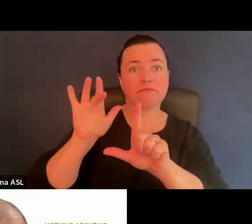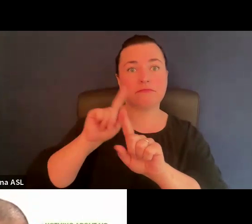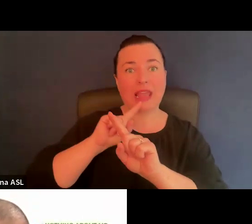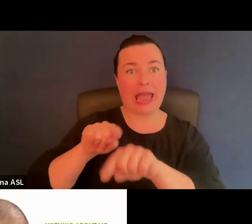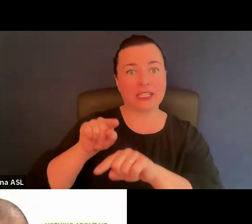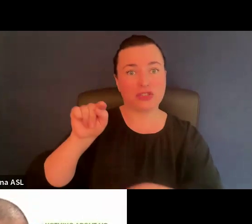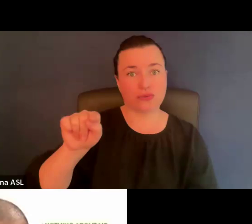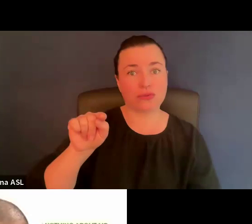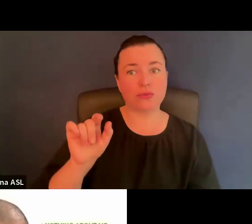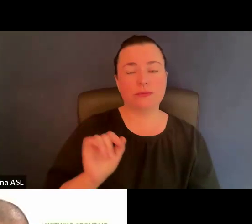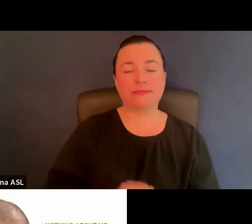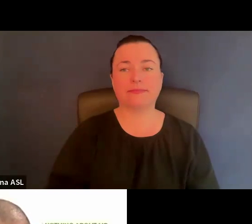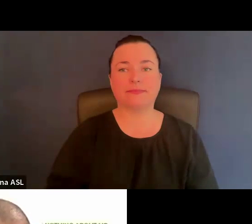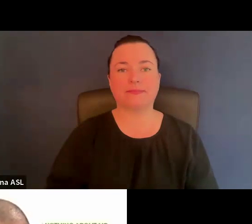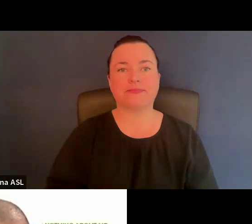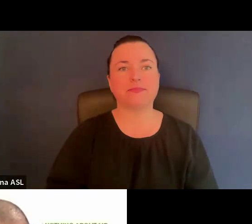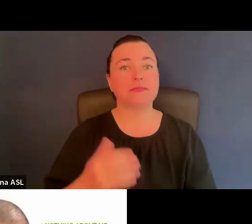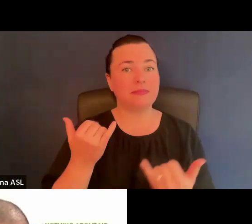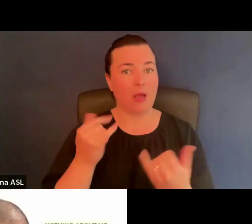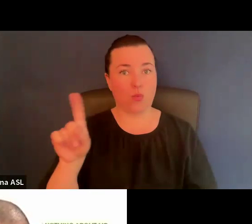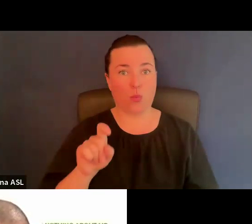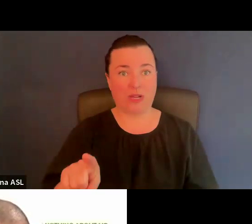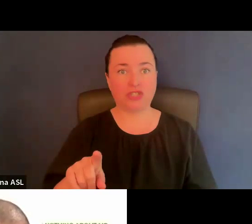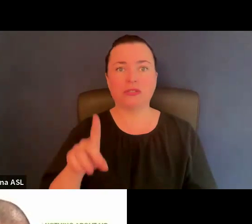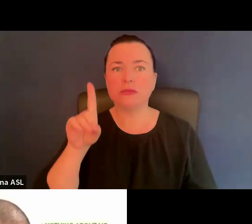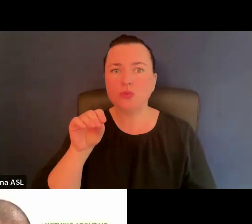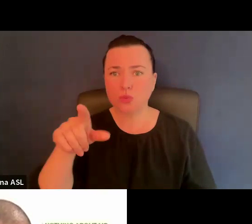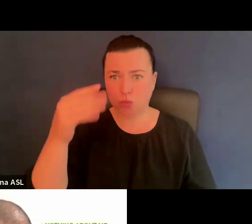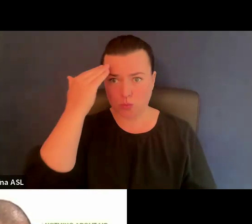and the question is, do you know what self-advocacy is?